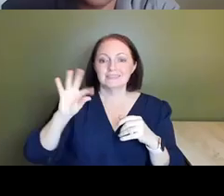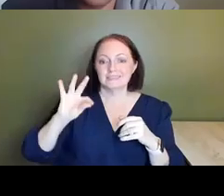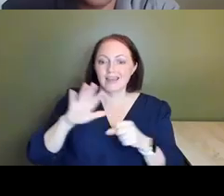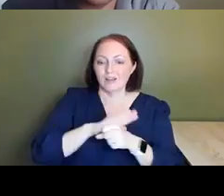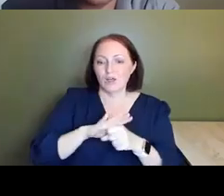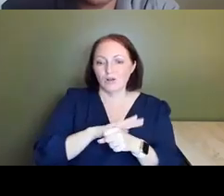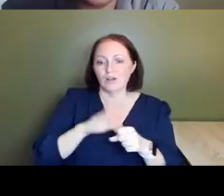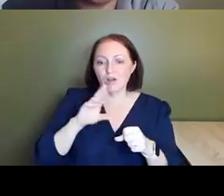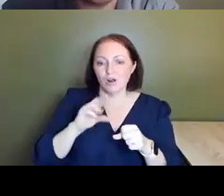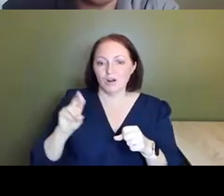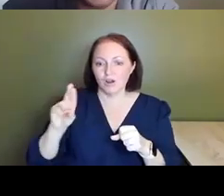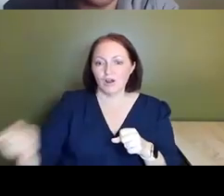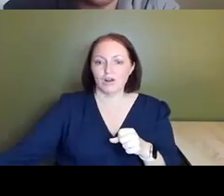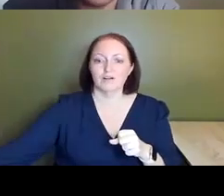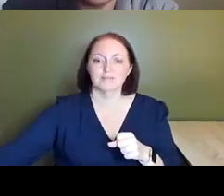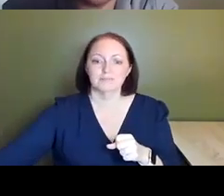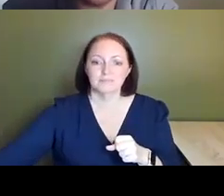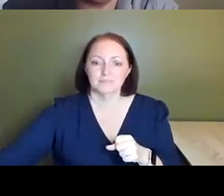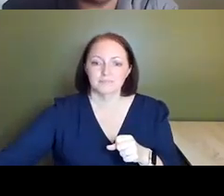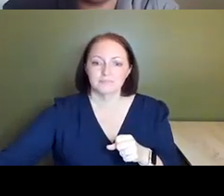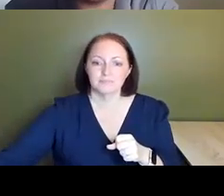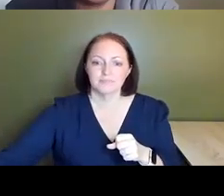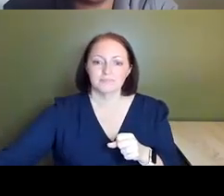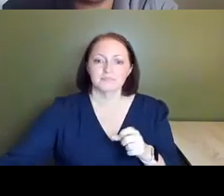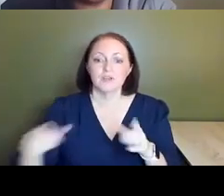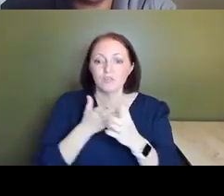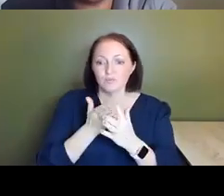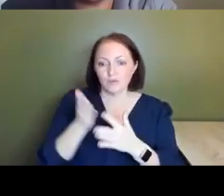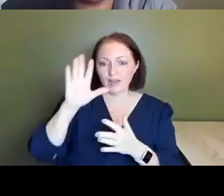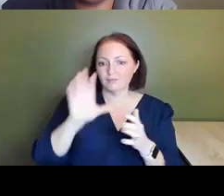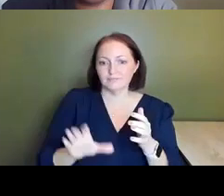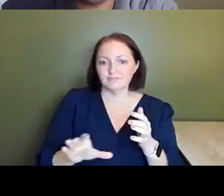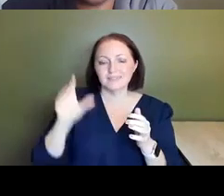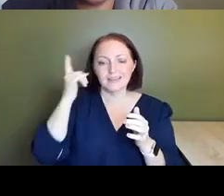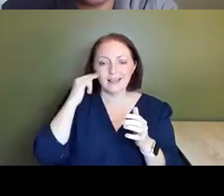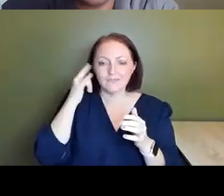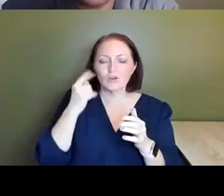R&Rs located throughout California and we also have one Child Care Resource and Referral